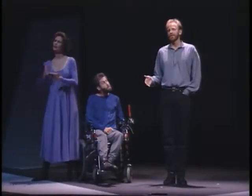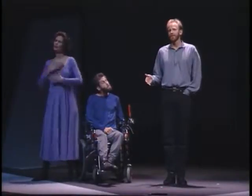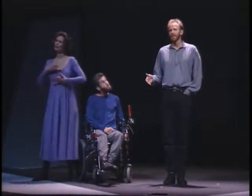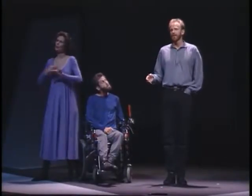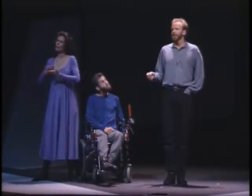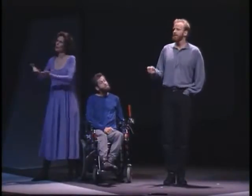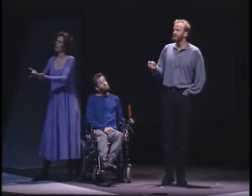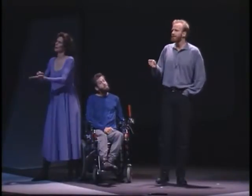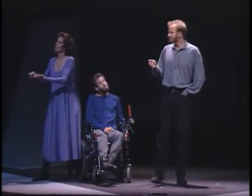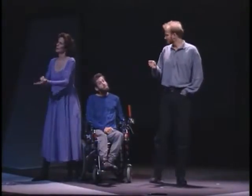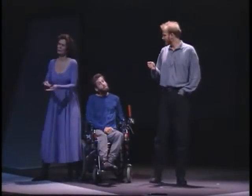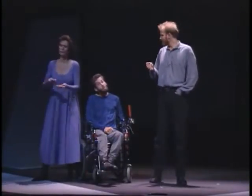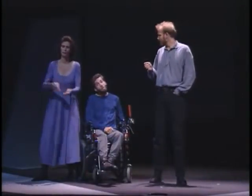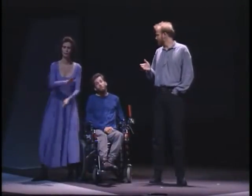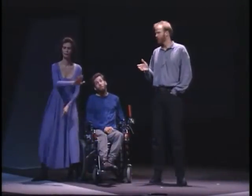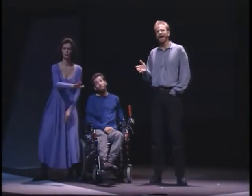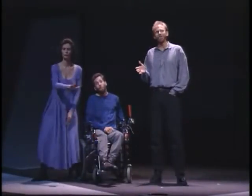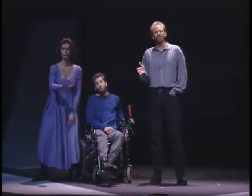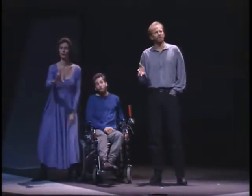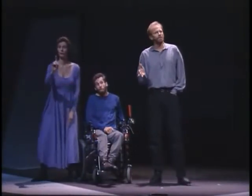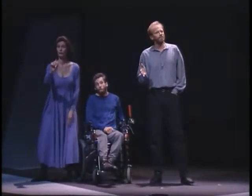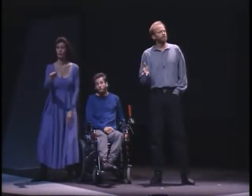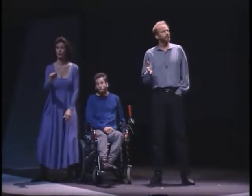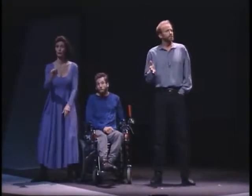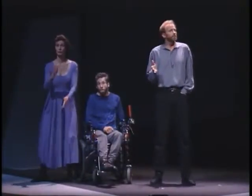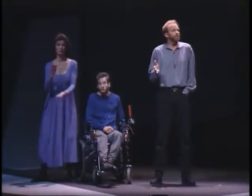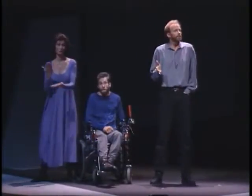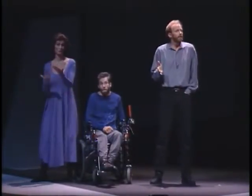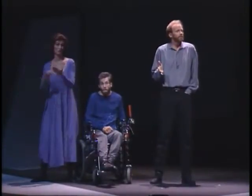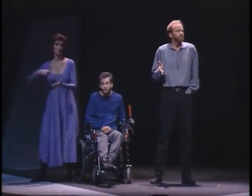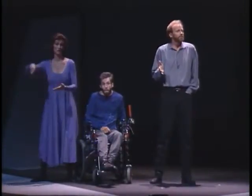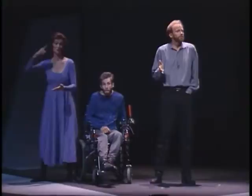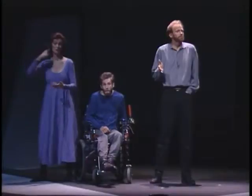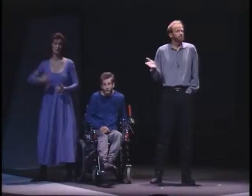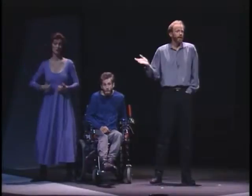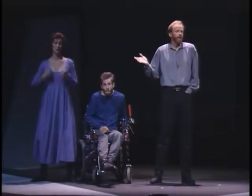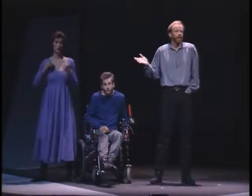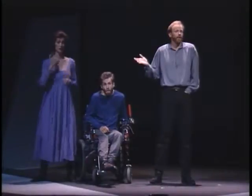is it because disabled people actually are living a very dramatic life after